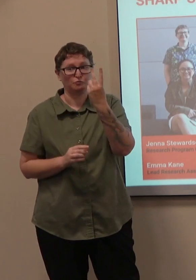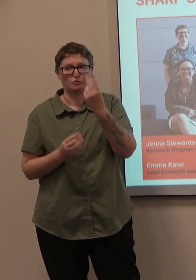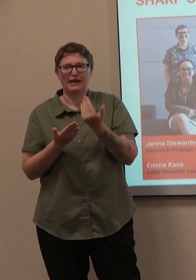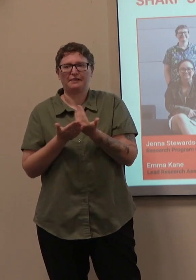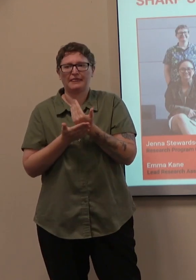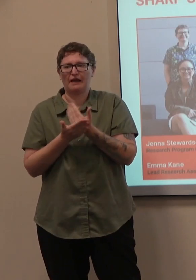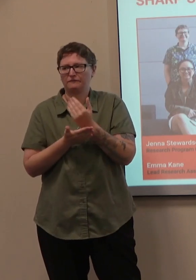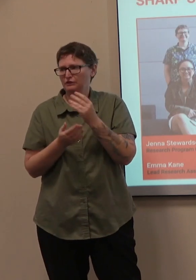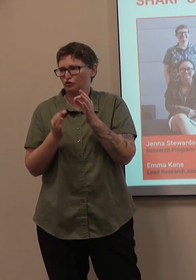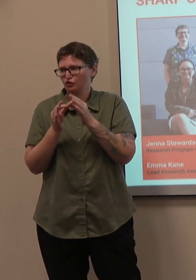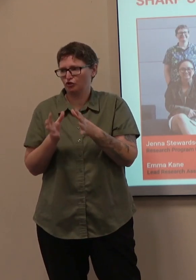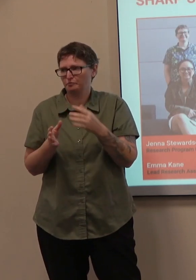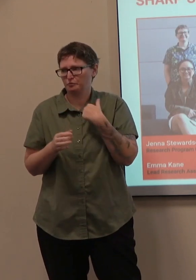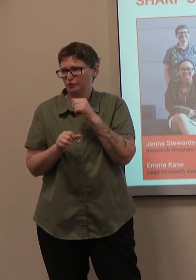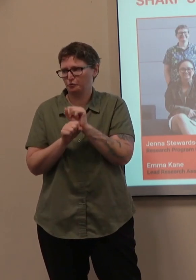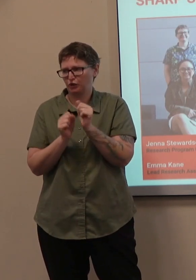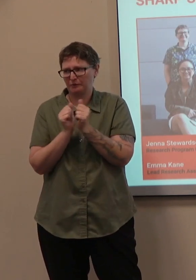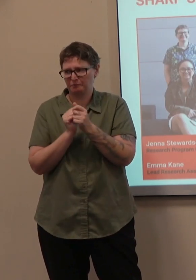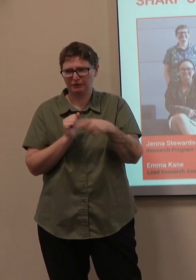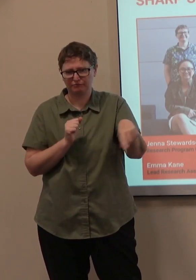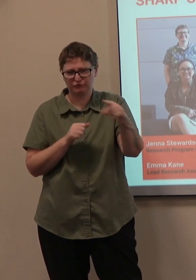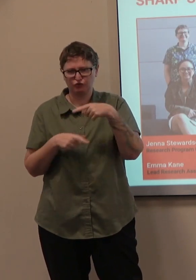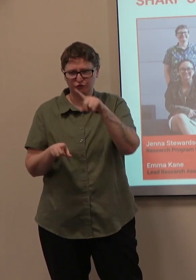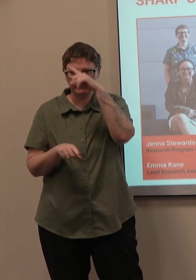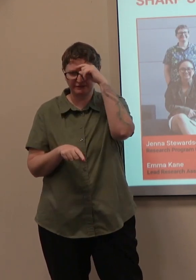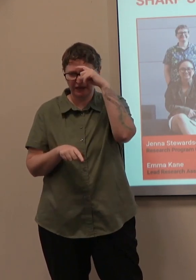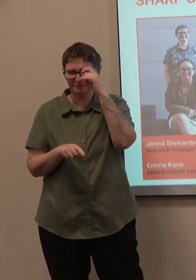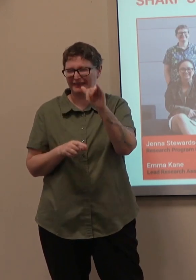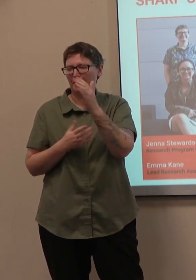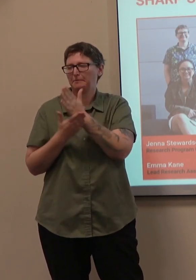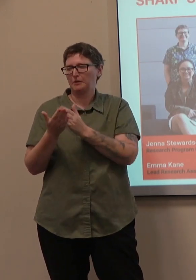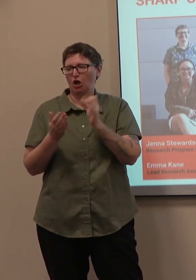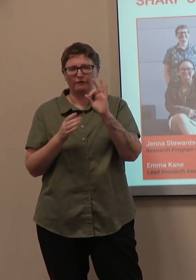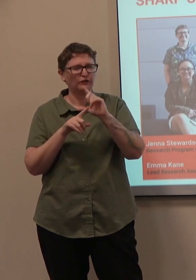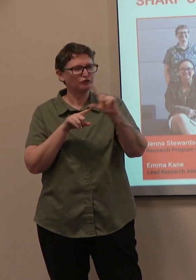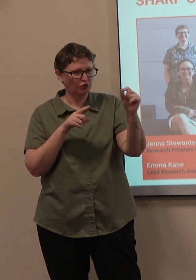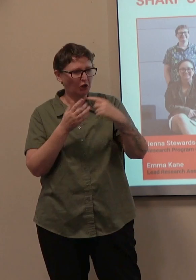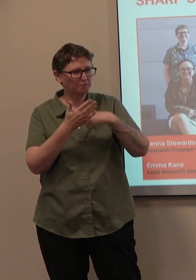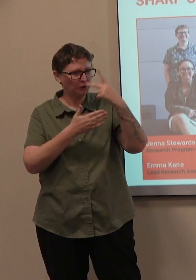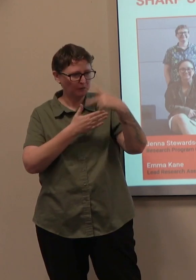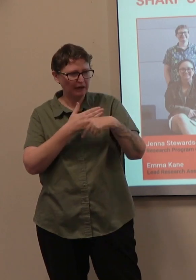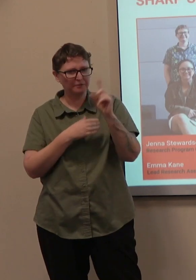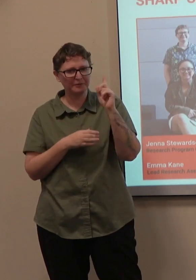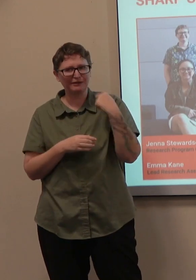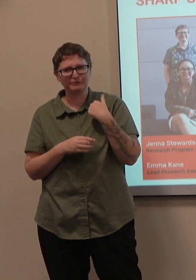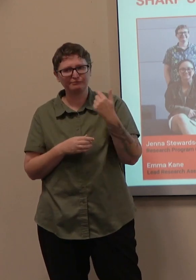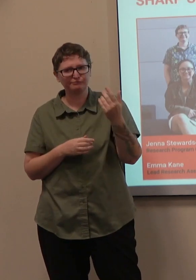I wanted to mention that there are two novice interpreters that we've been working with throughout the summer. They are also part of the SHARP program.